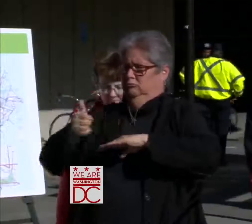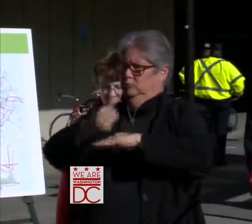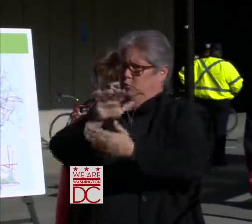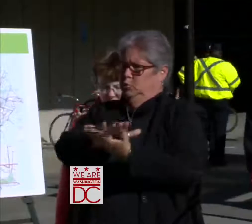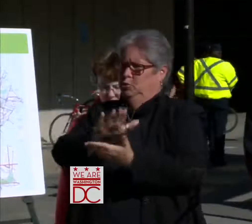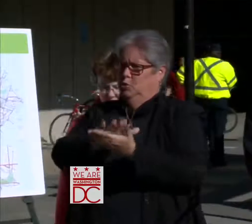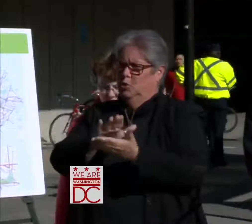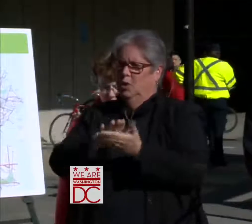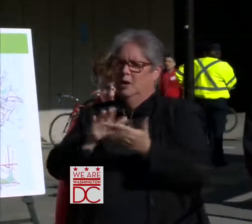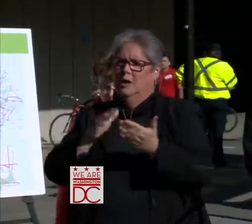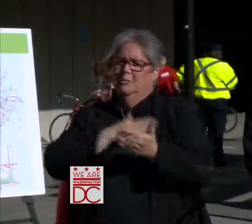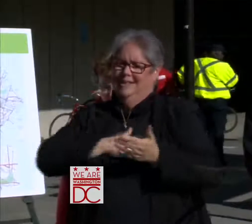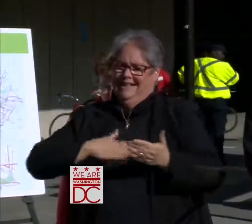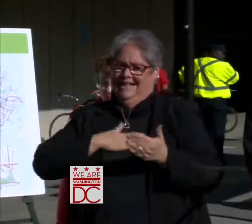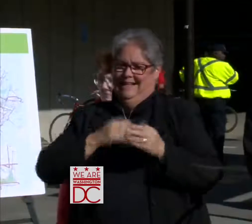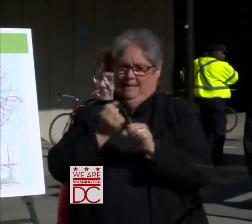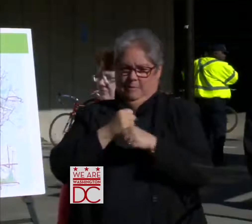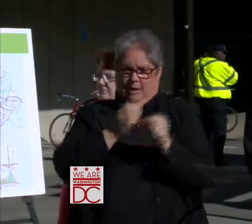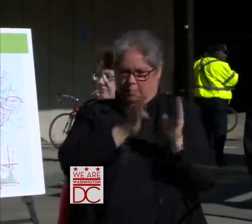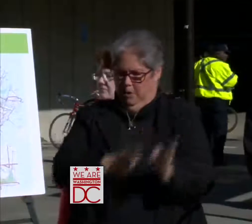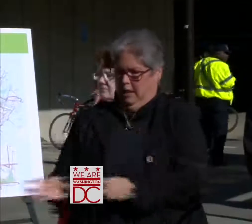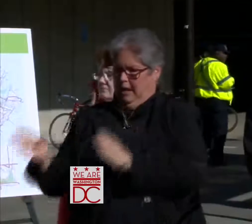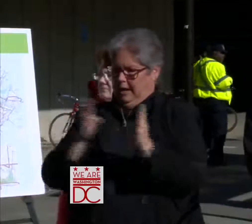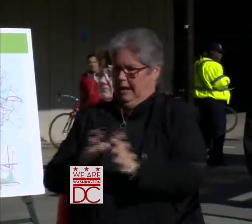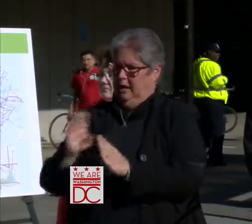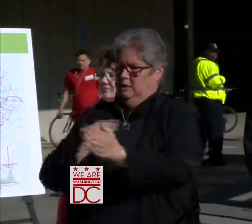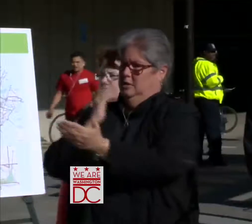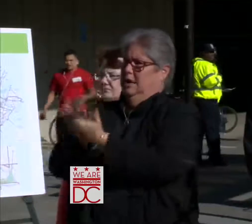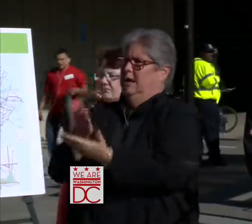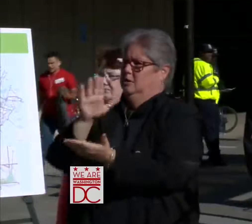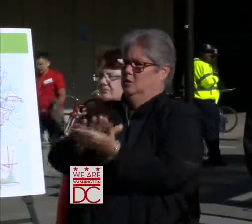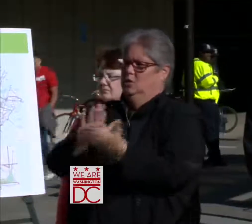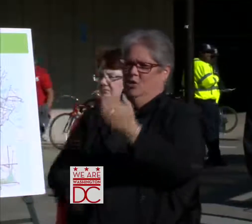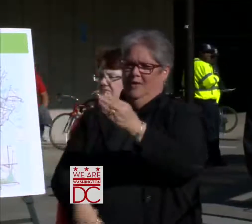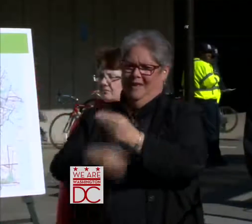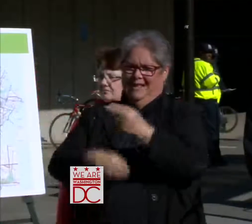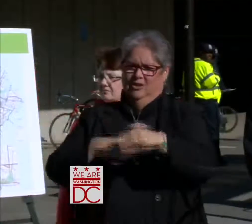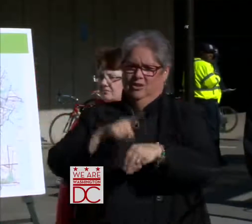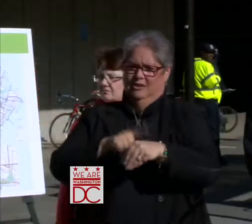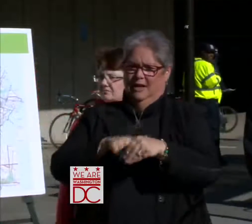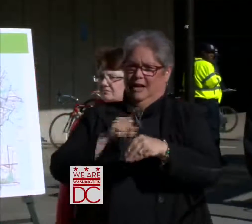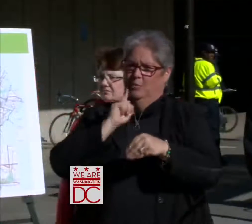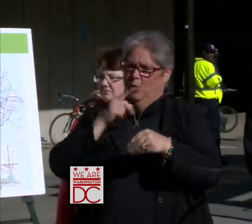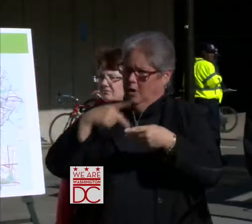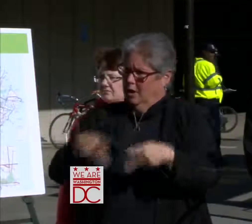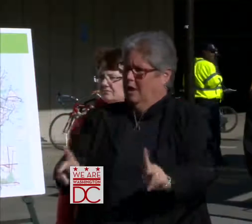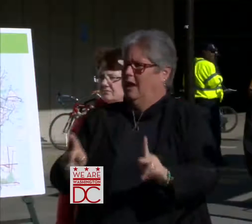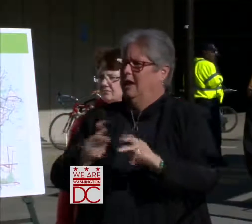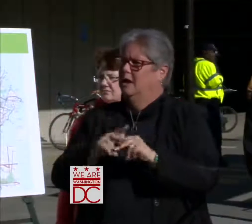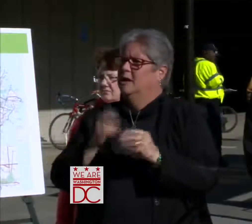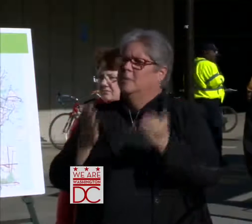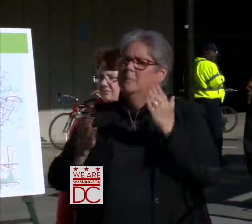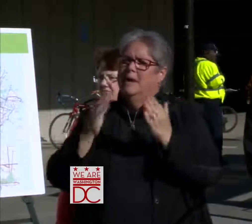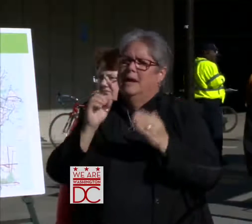PLEASE MAKE A PLAN TO GET TO SCHOOL. THE ADDITIONAL TIME THAT YOU ARE GOING TO NEED YOU MAY EVEN FIND